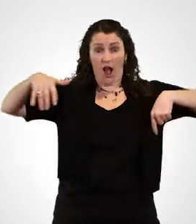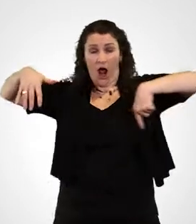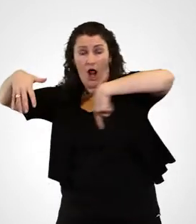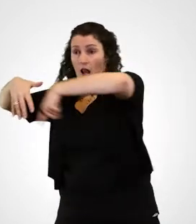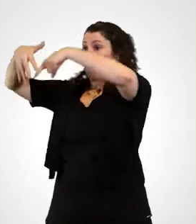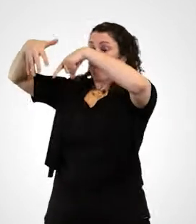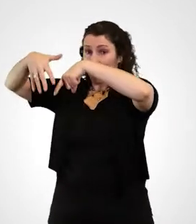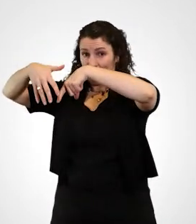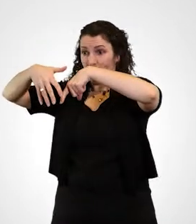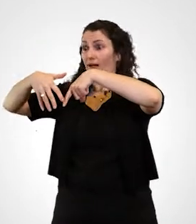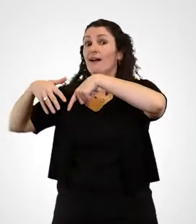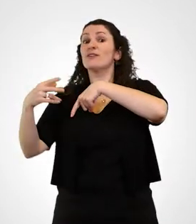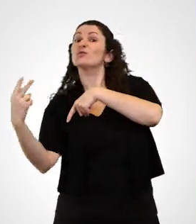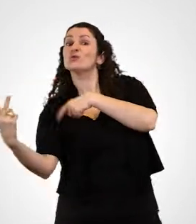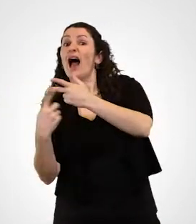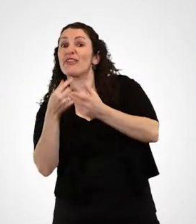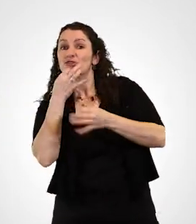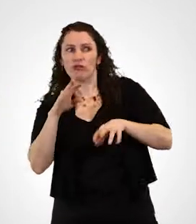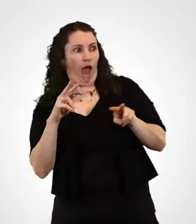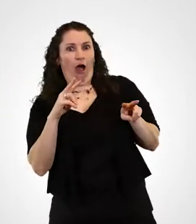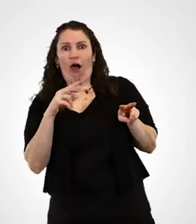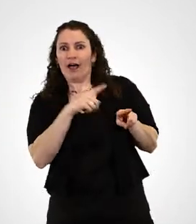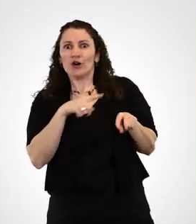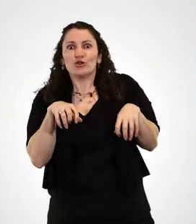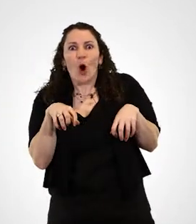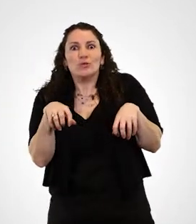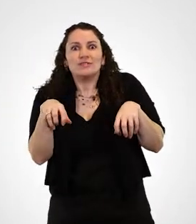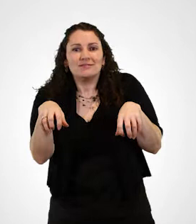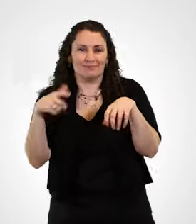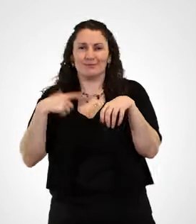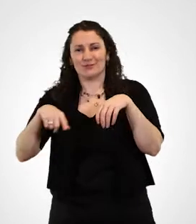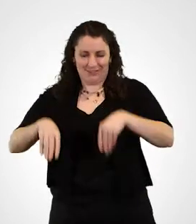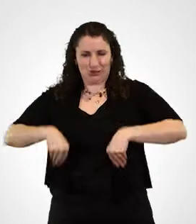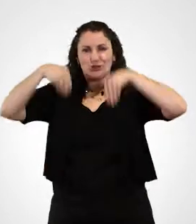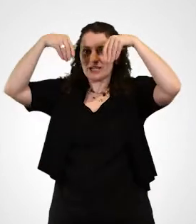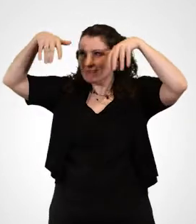they think he's a ghost and so they make the sound "g, g, g, g, g, g",